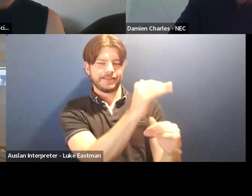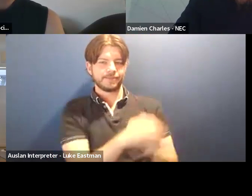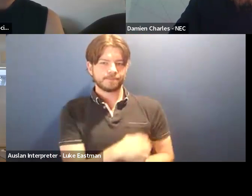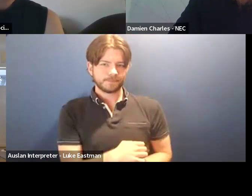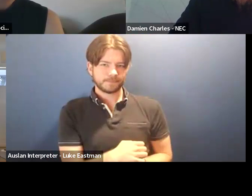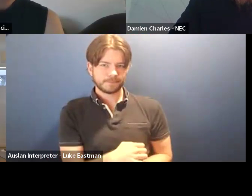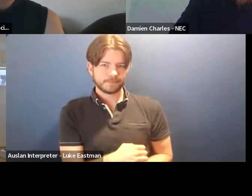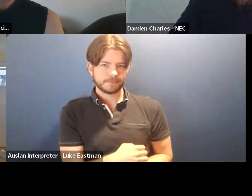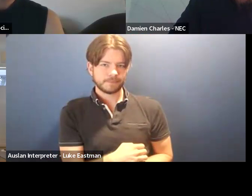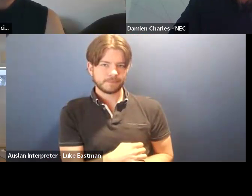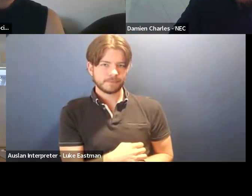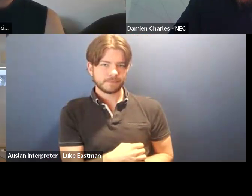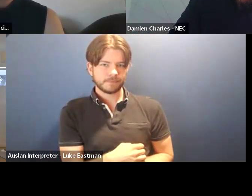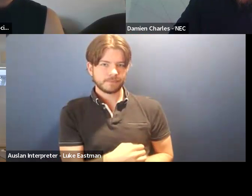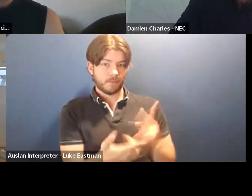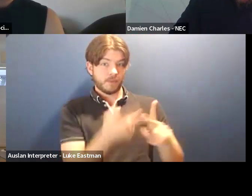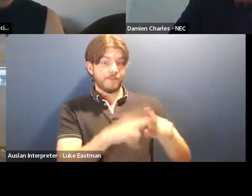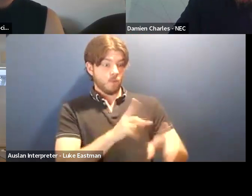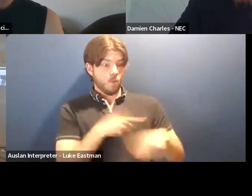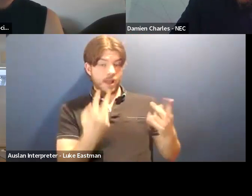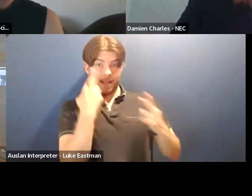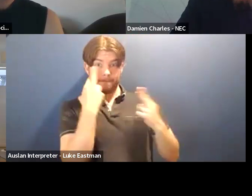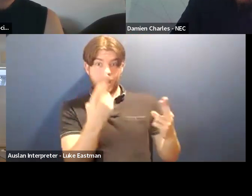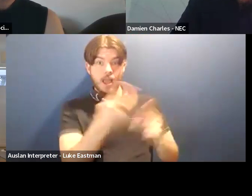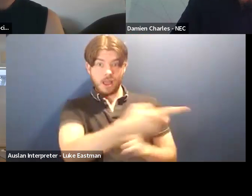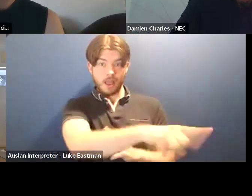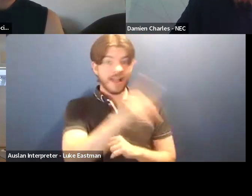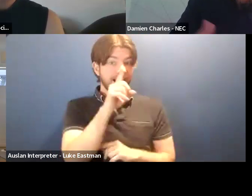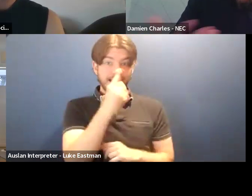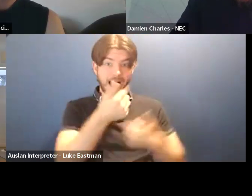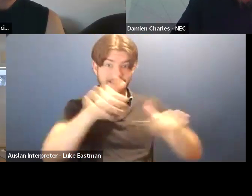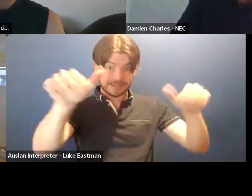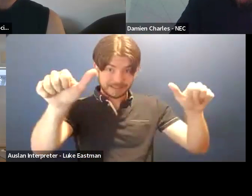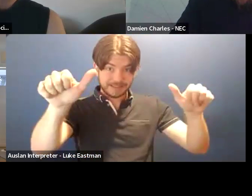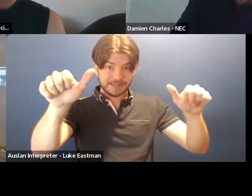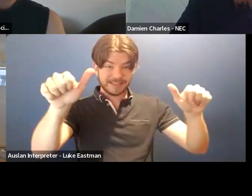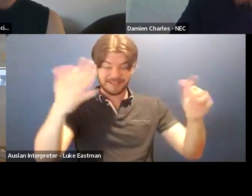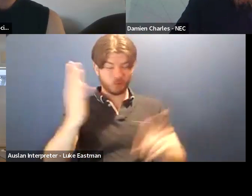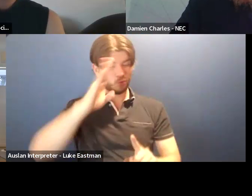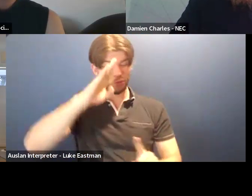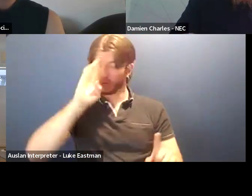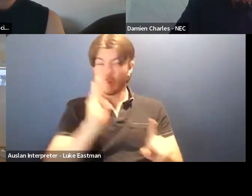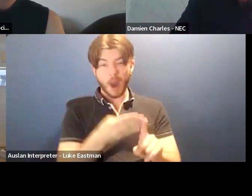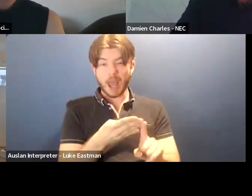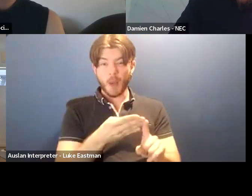this expectation that they're not going to succeed immediately you may